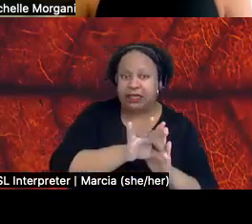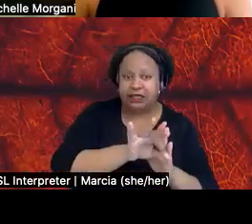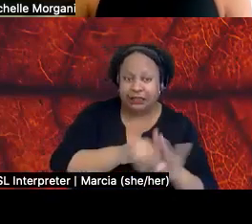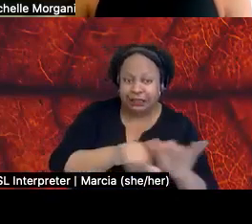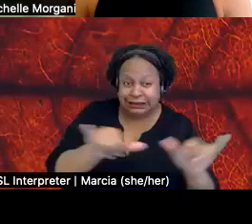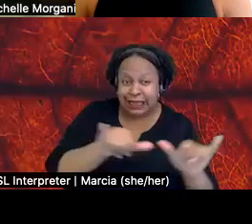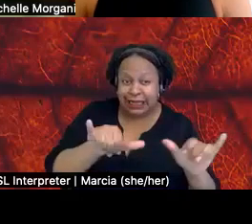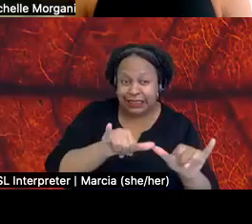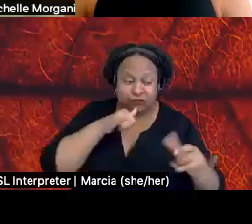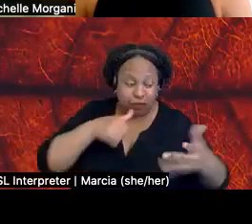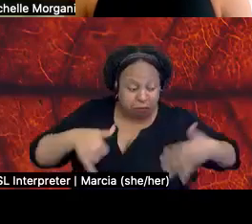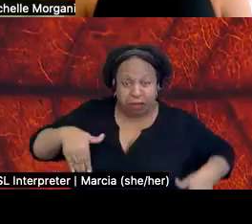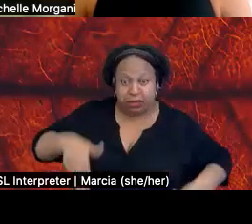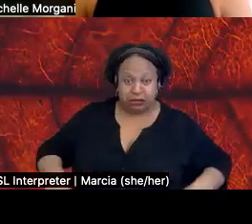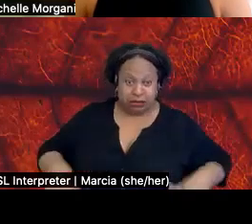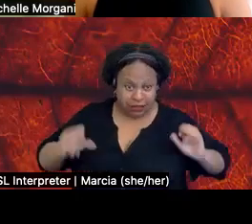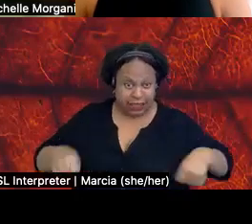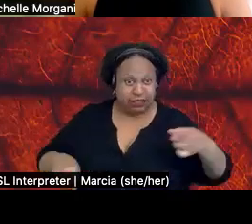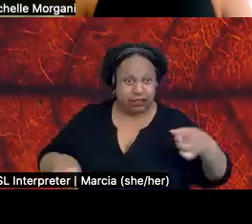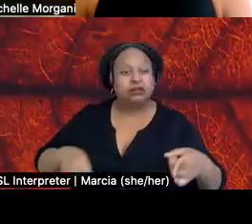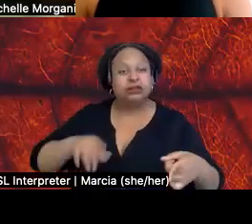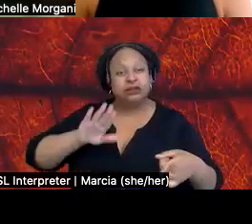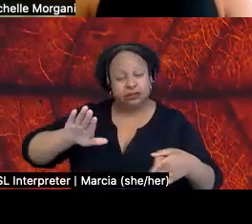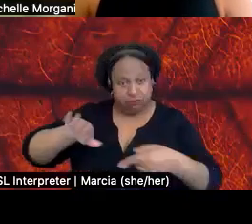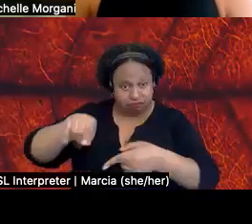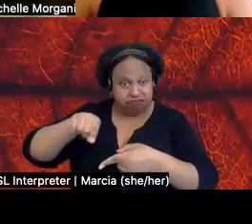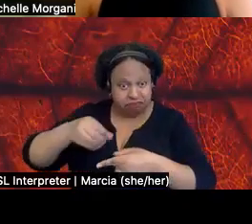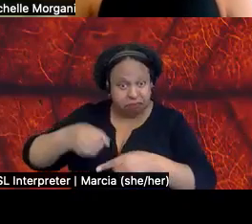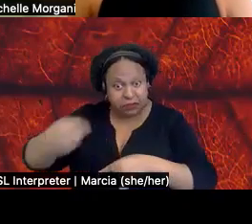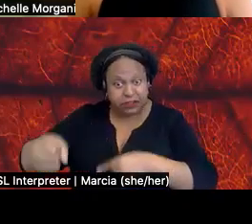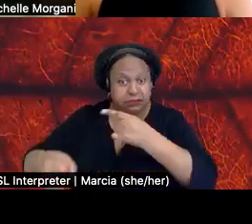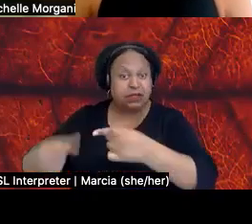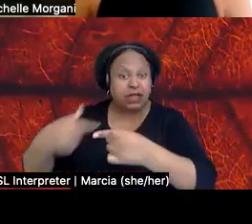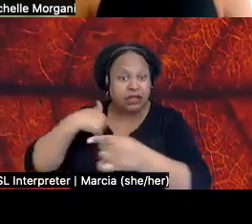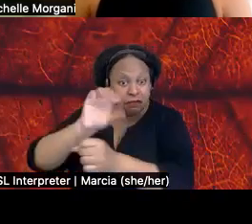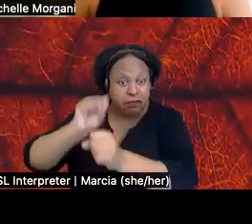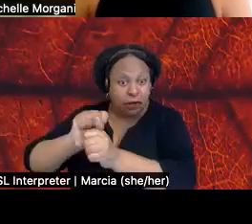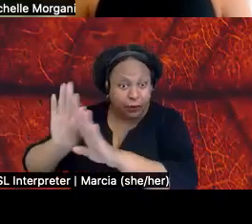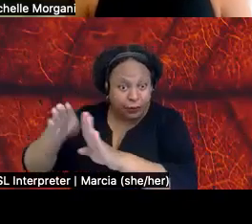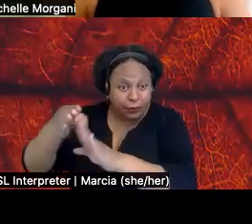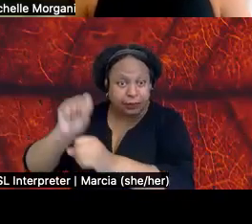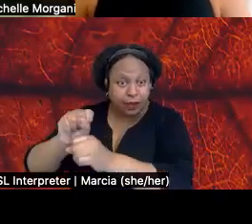Will the student have a locker where they can put the iPad when they need to go into